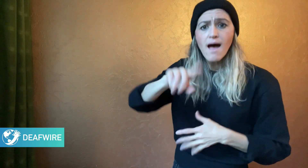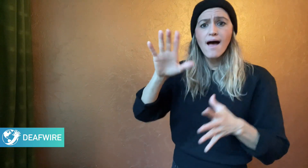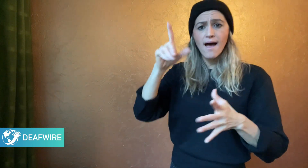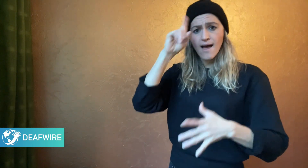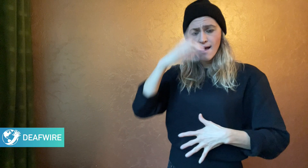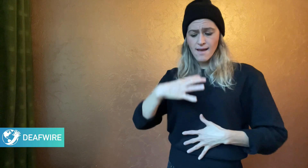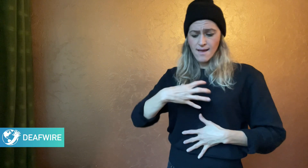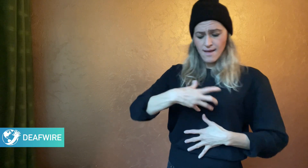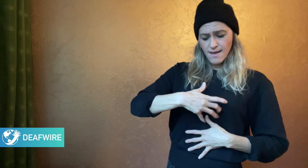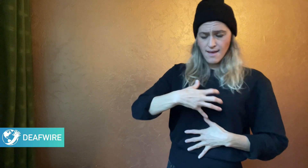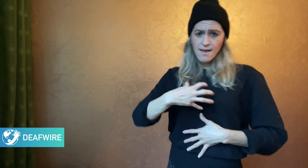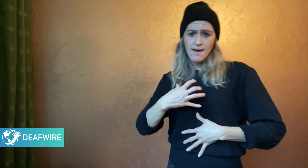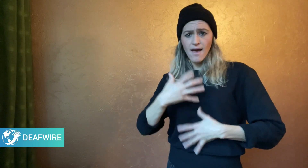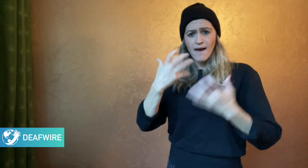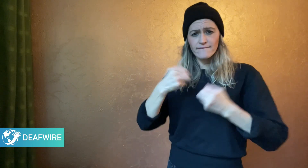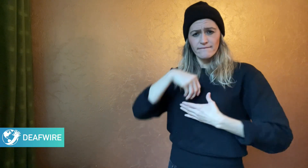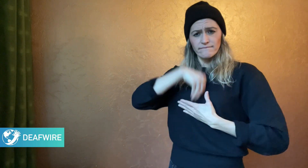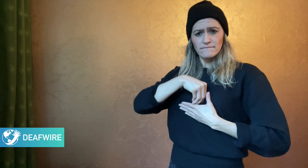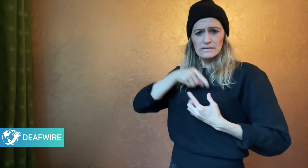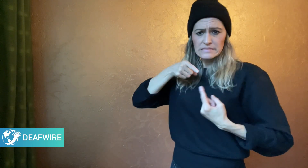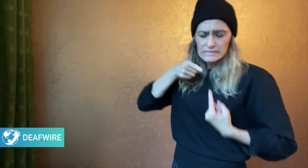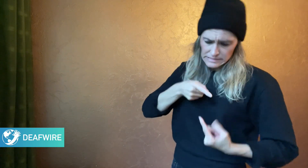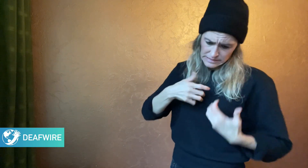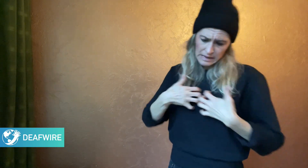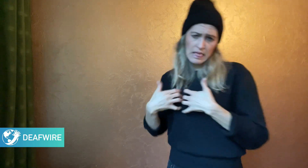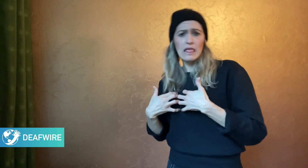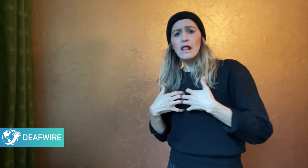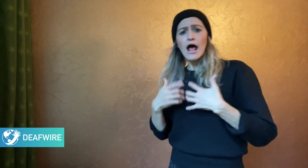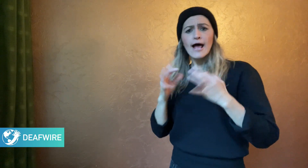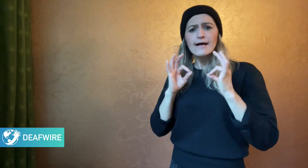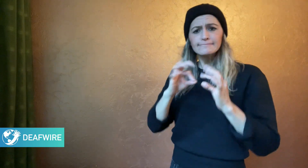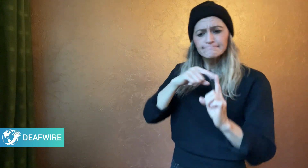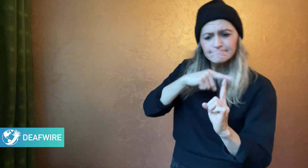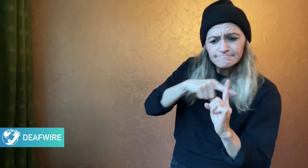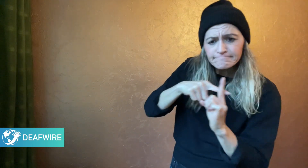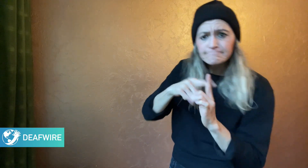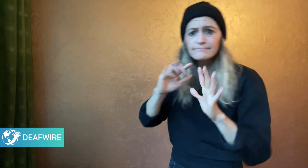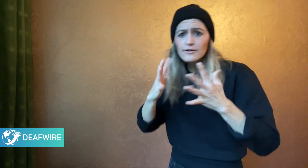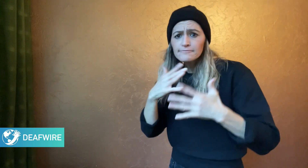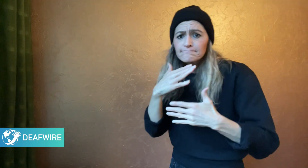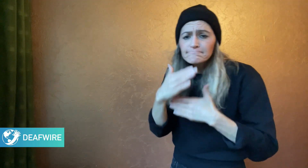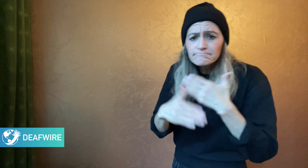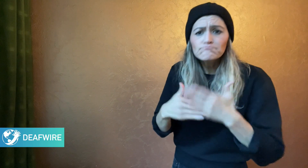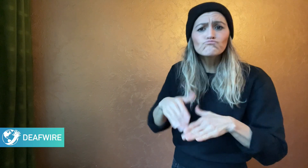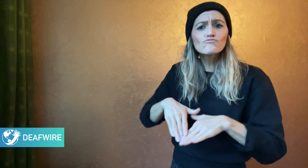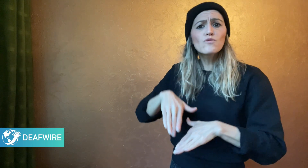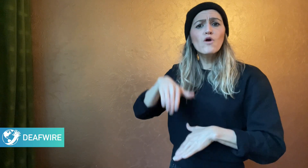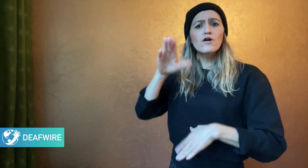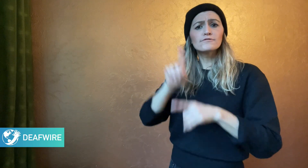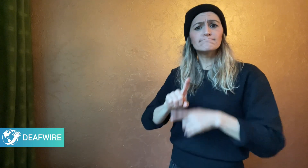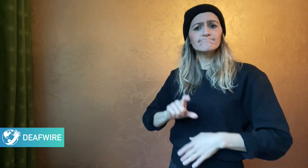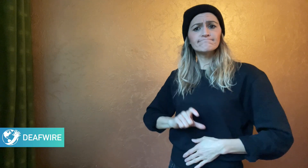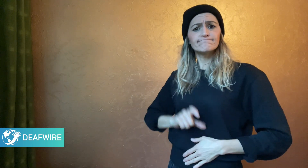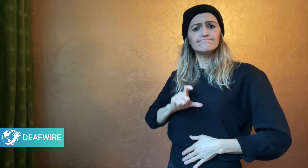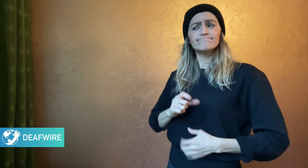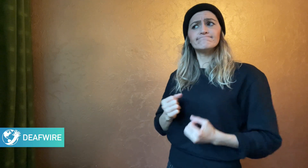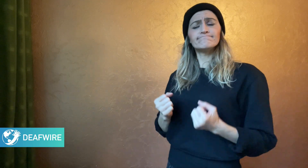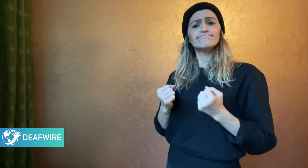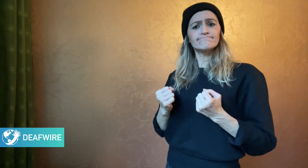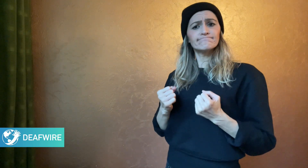and become more confident in their identity. Often,